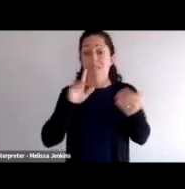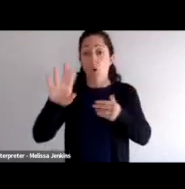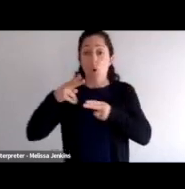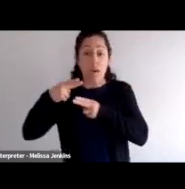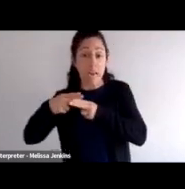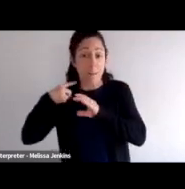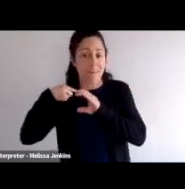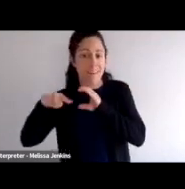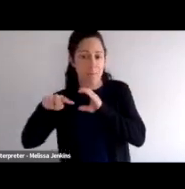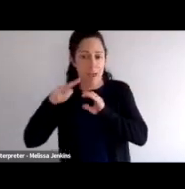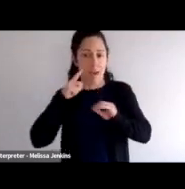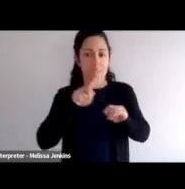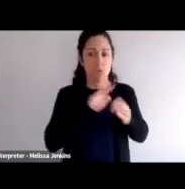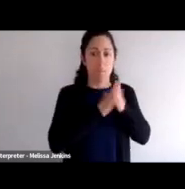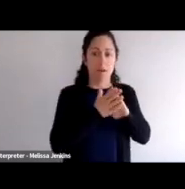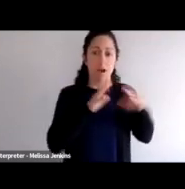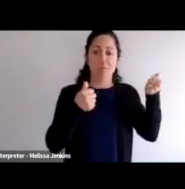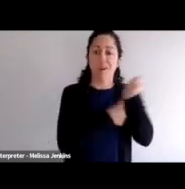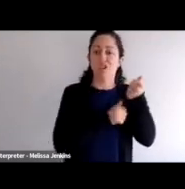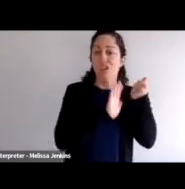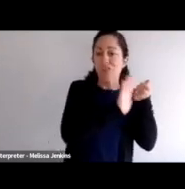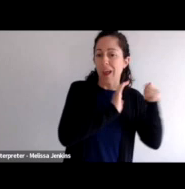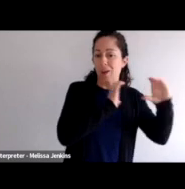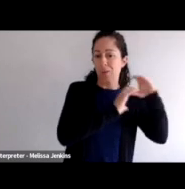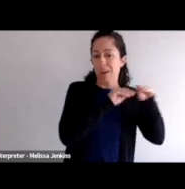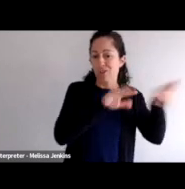you can be included on their communications. They will not see your medical information.